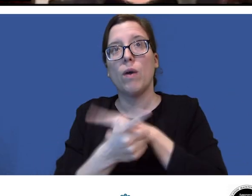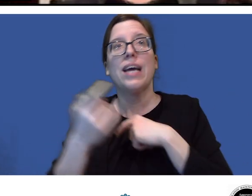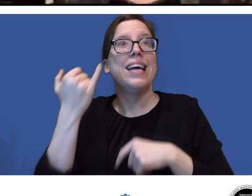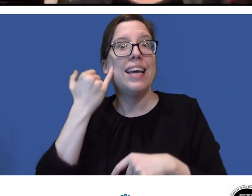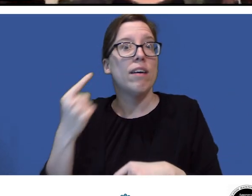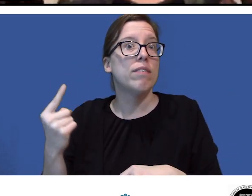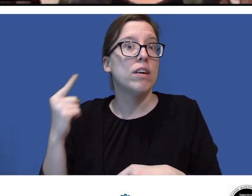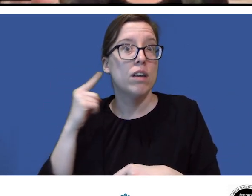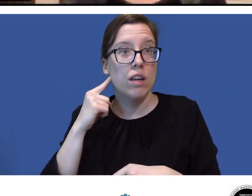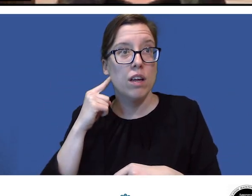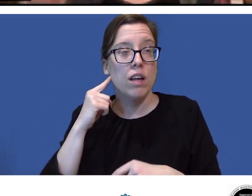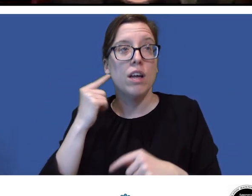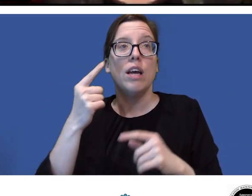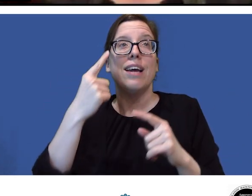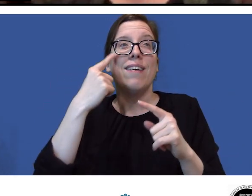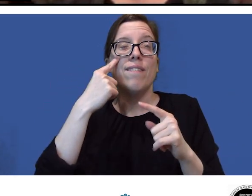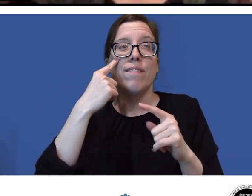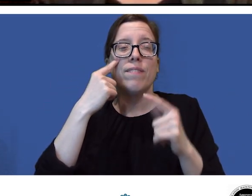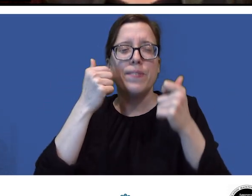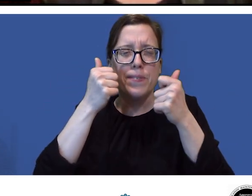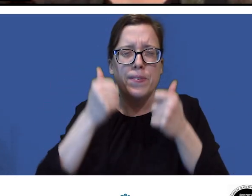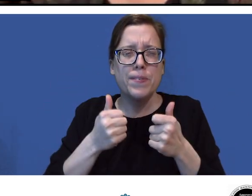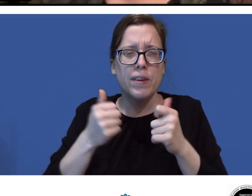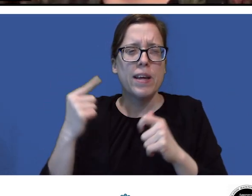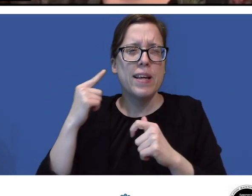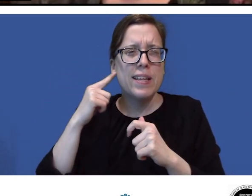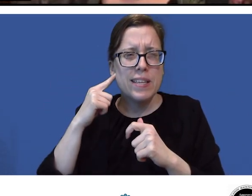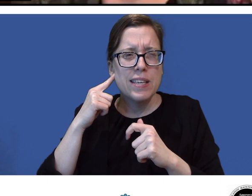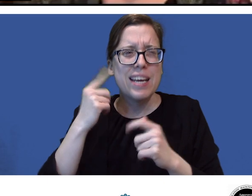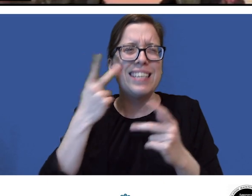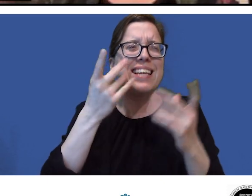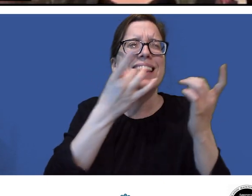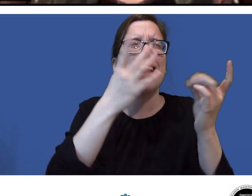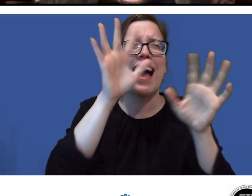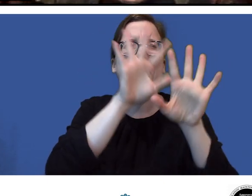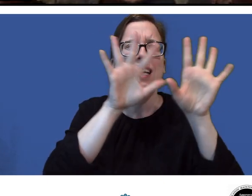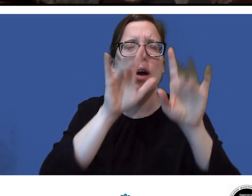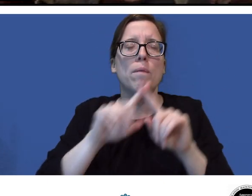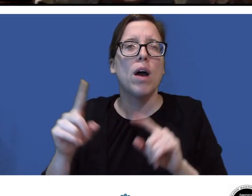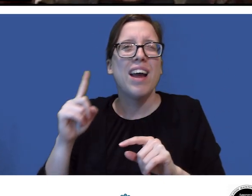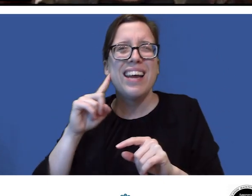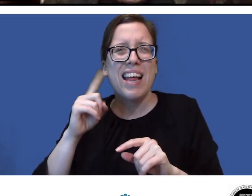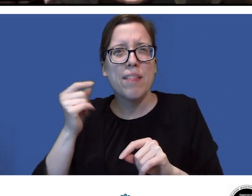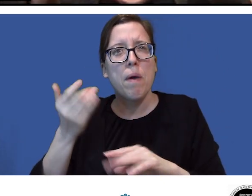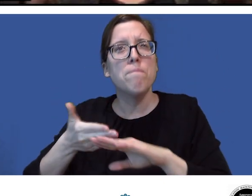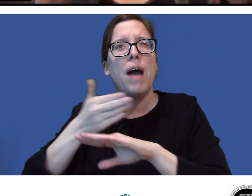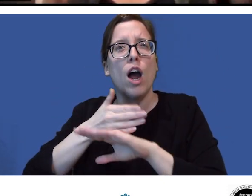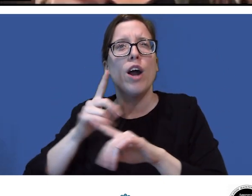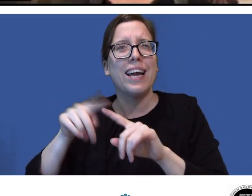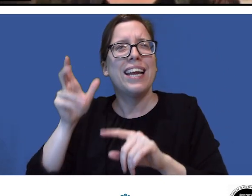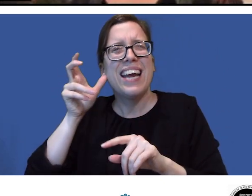their hearing's better, they gotta listen so hard or they gotta... It's just difficult.